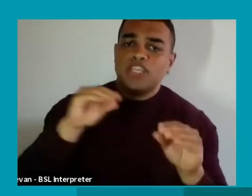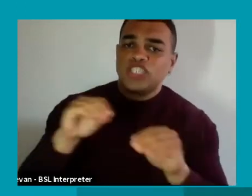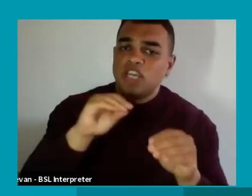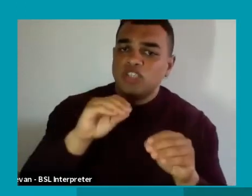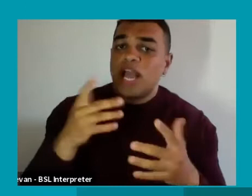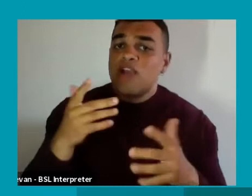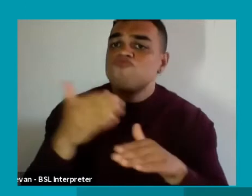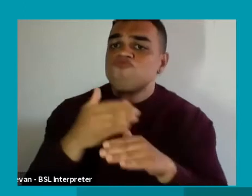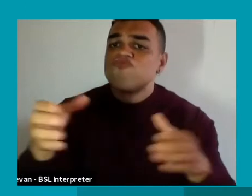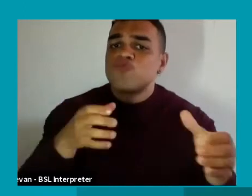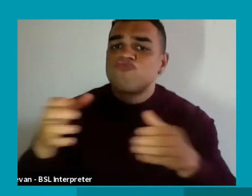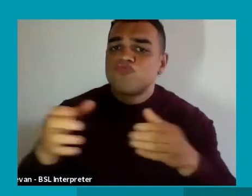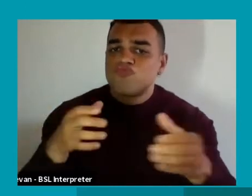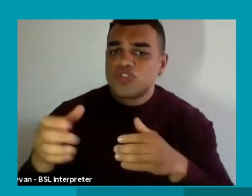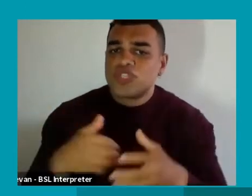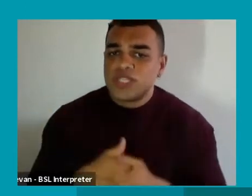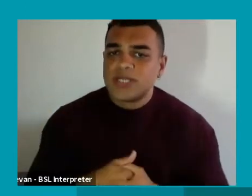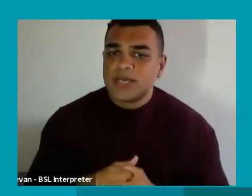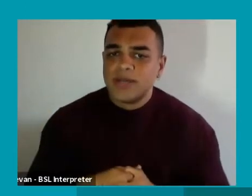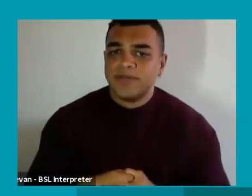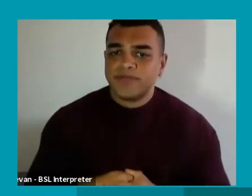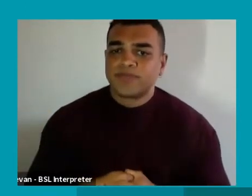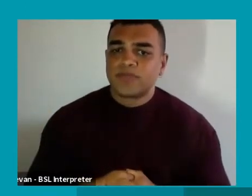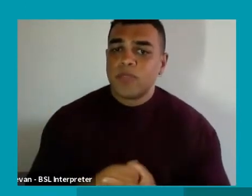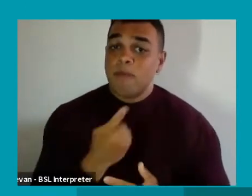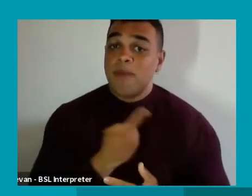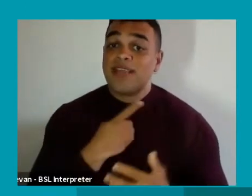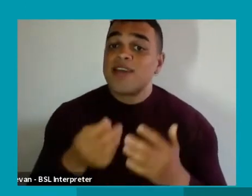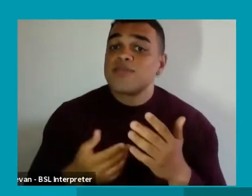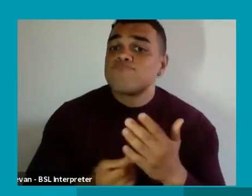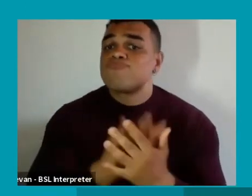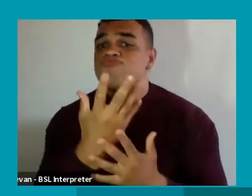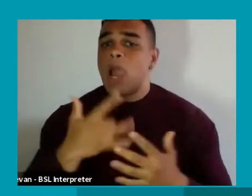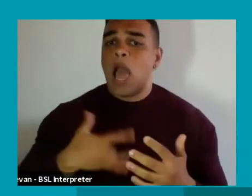I bring empathy, pragmatism and drive to the one to one coaching space.